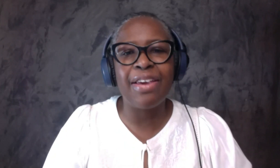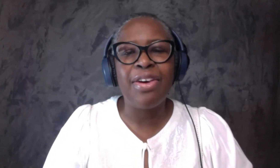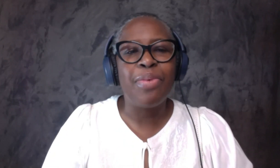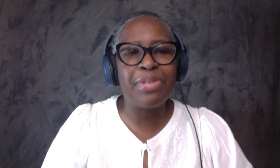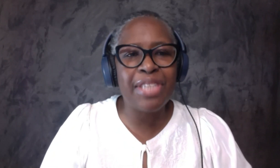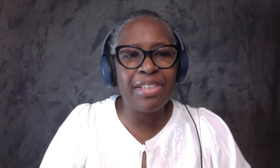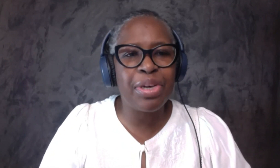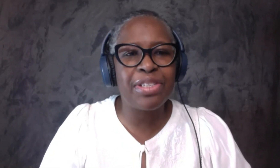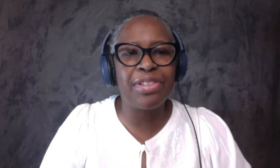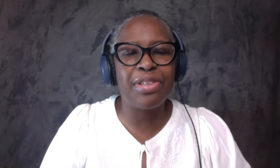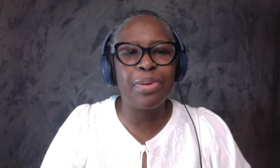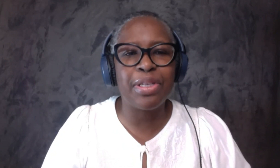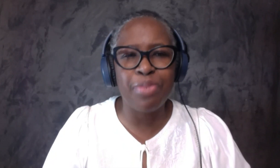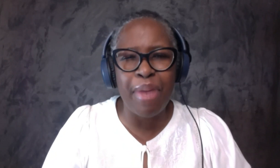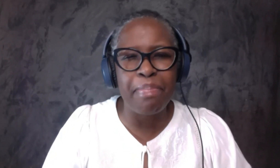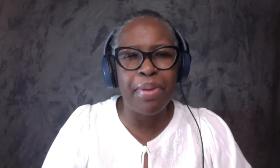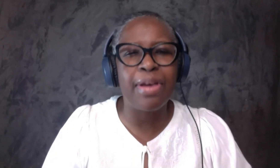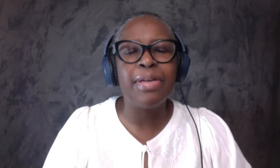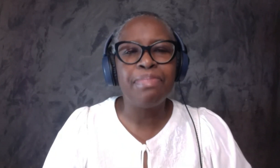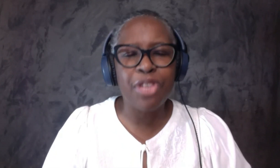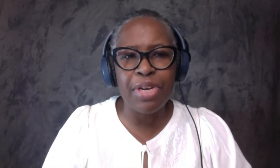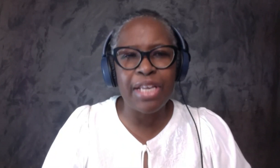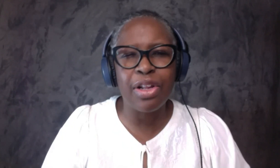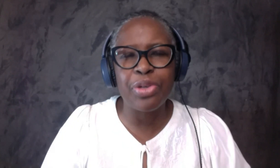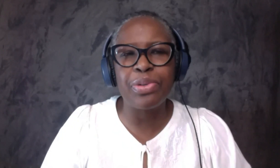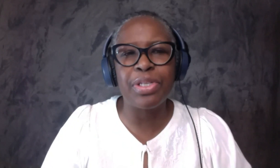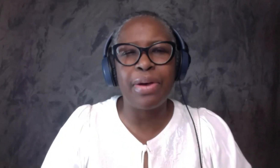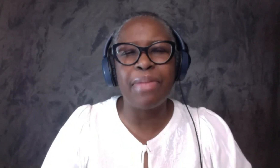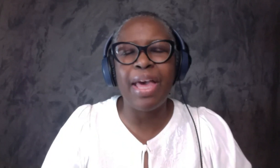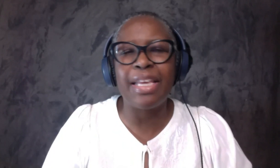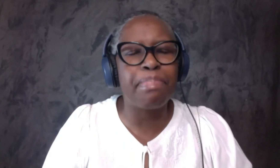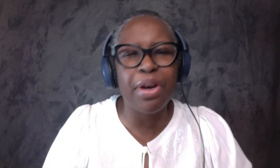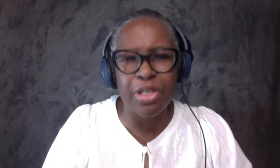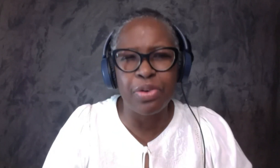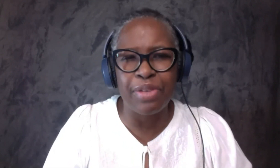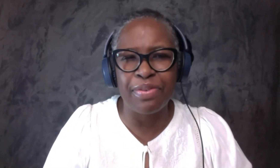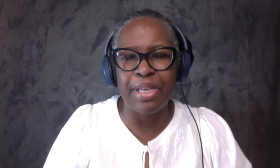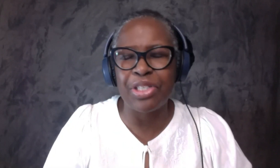when you send questions to us remember, don't include any personal information.